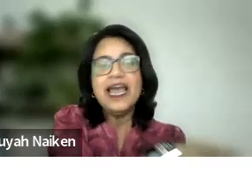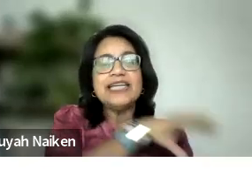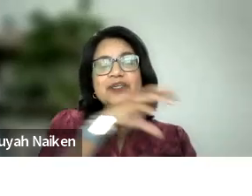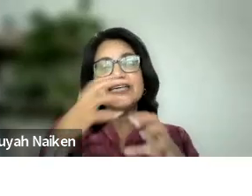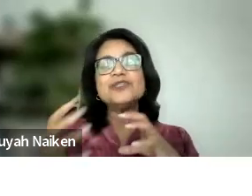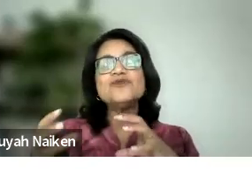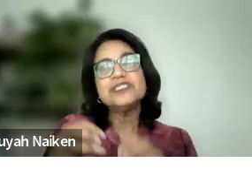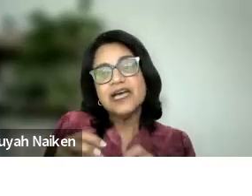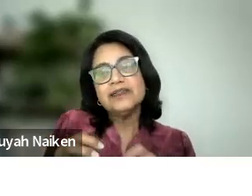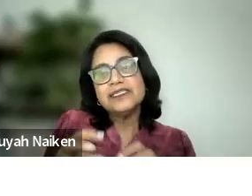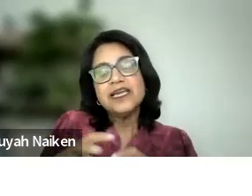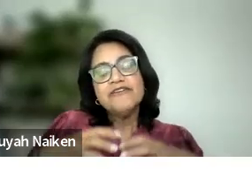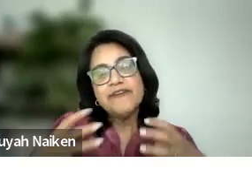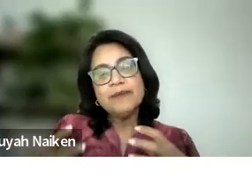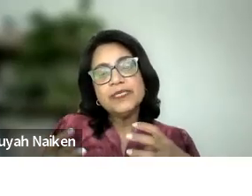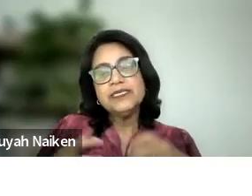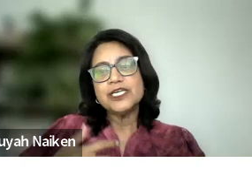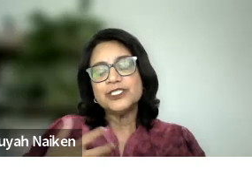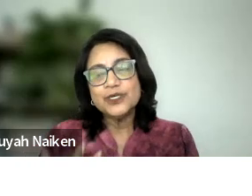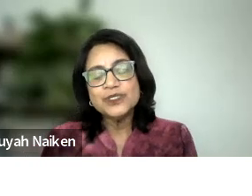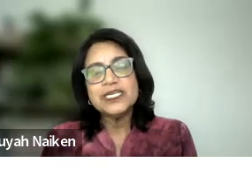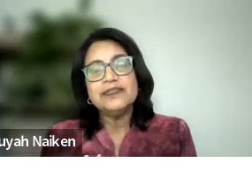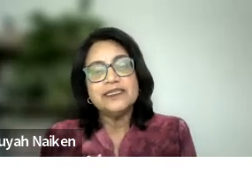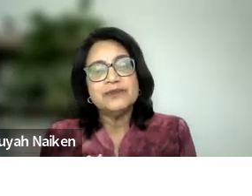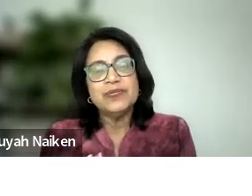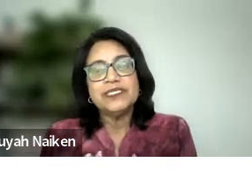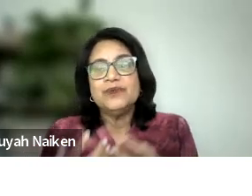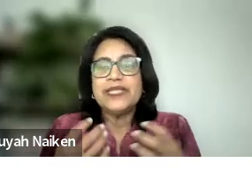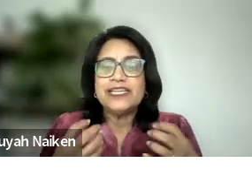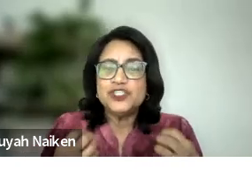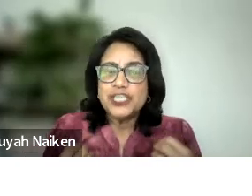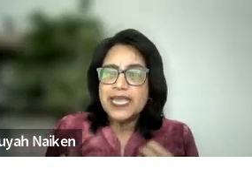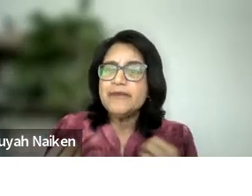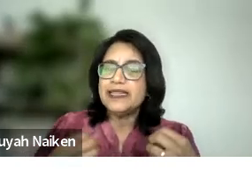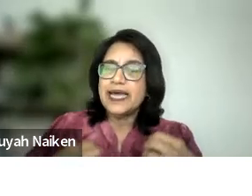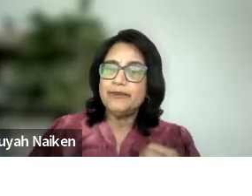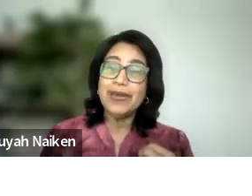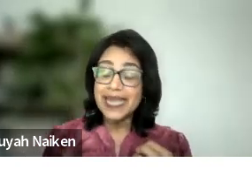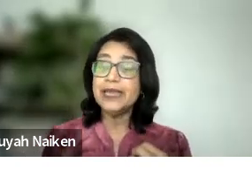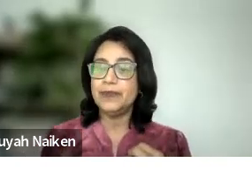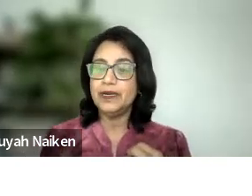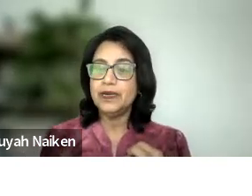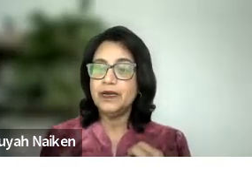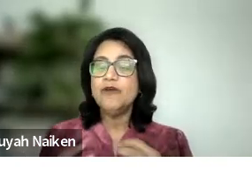And sometimes there's the belief that when you come back in your new life, you could come back as a person with disabilities so that you can pay for the sins of your previous life.